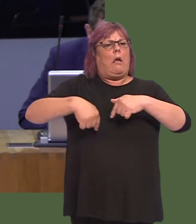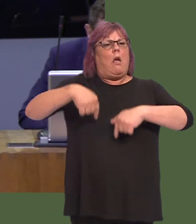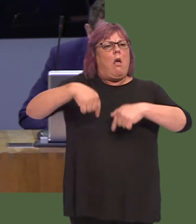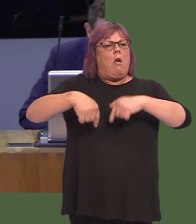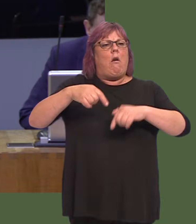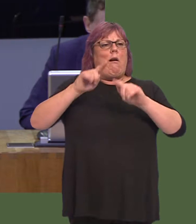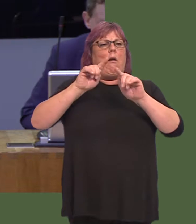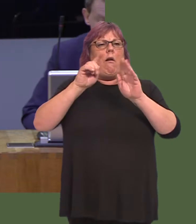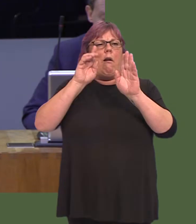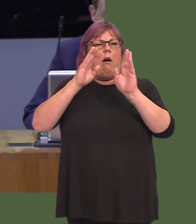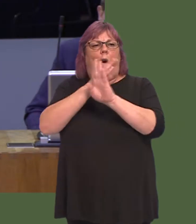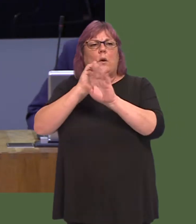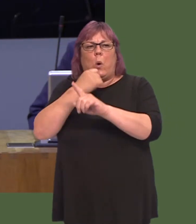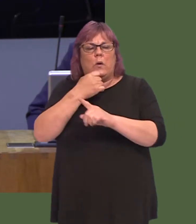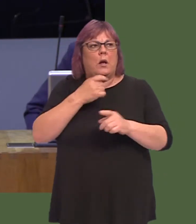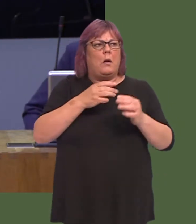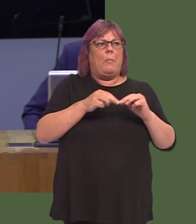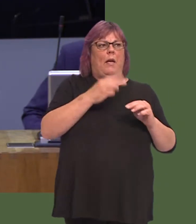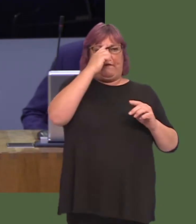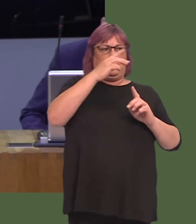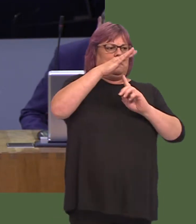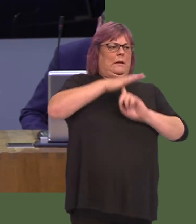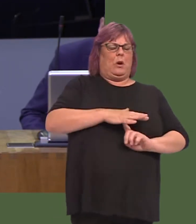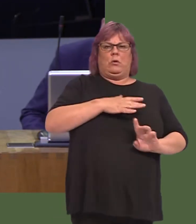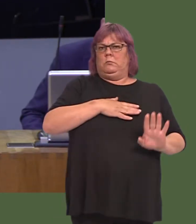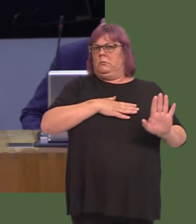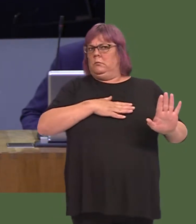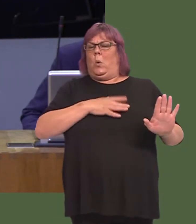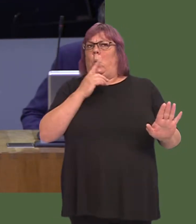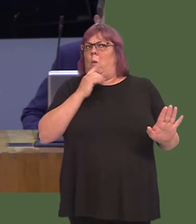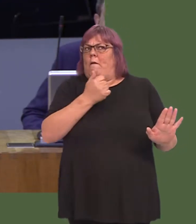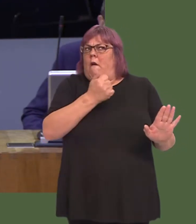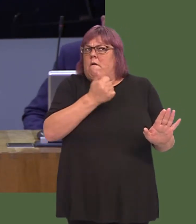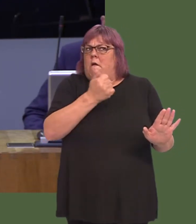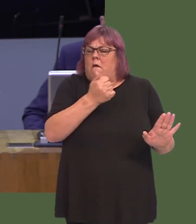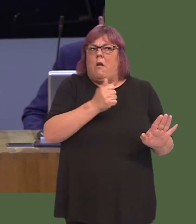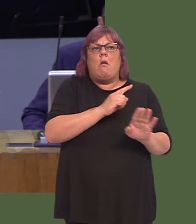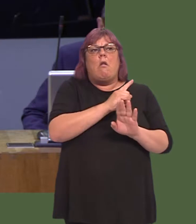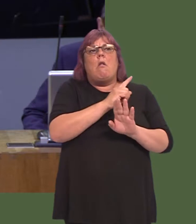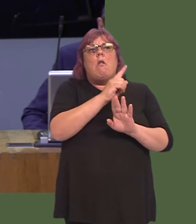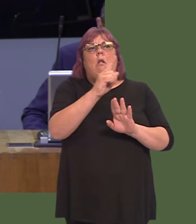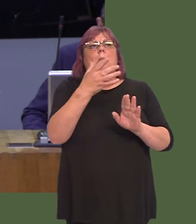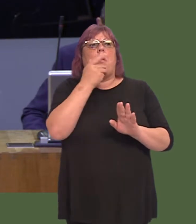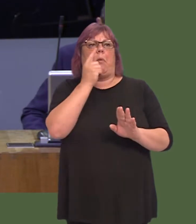we will try to hide depression. Sadly, as a result of stigma, many people end up taking their own lives.